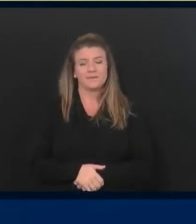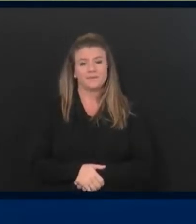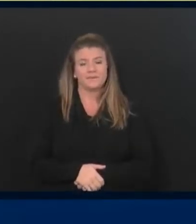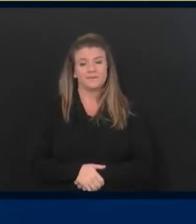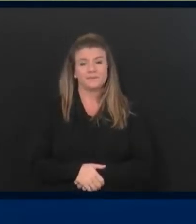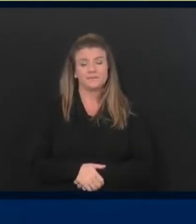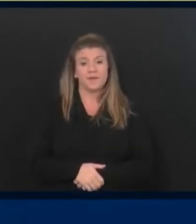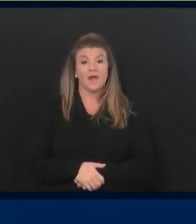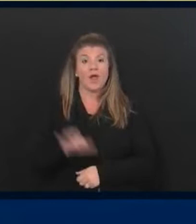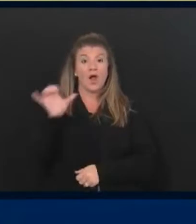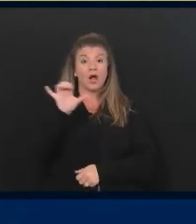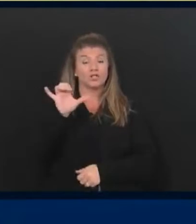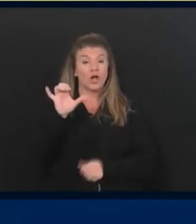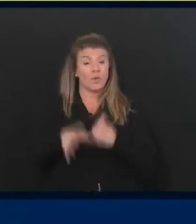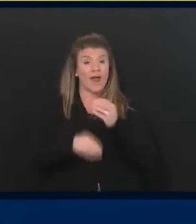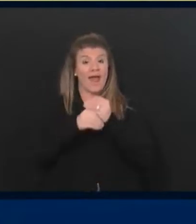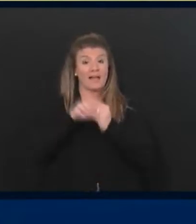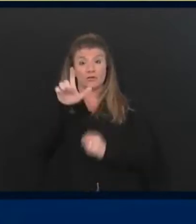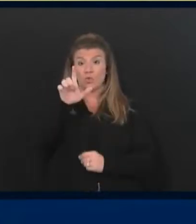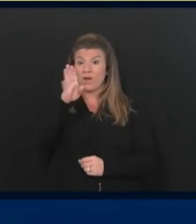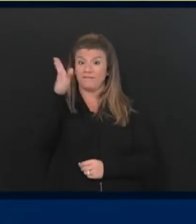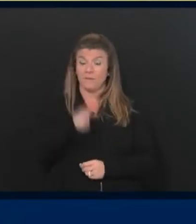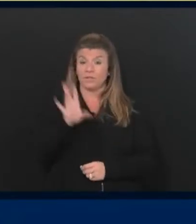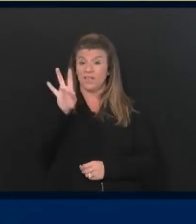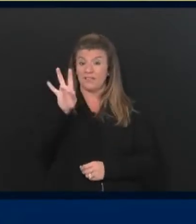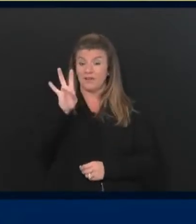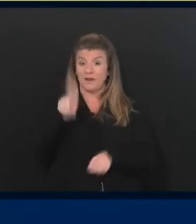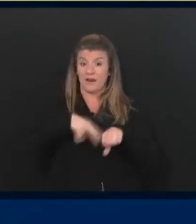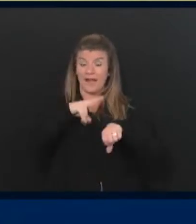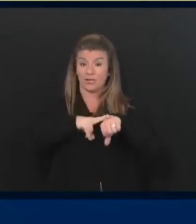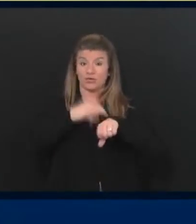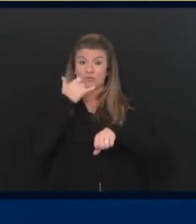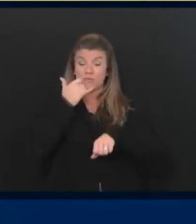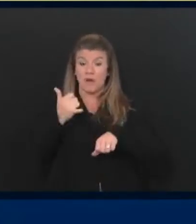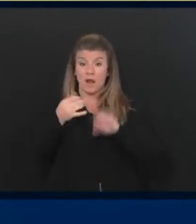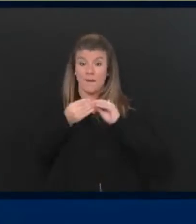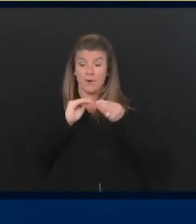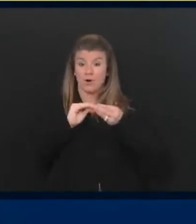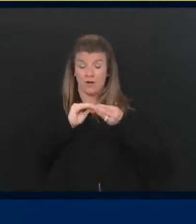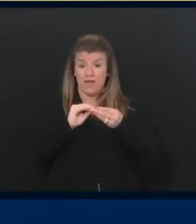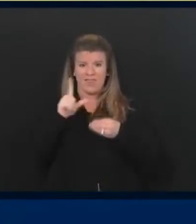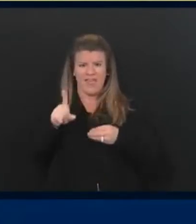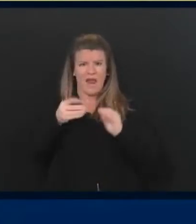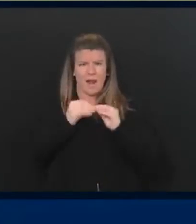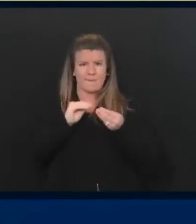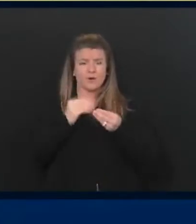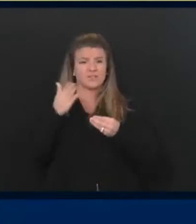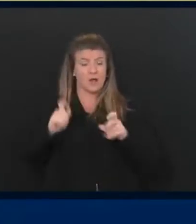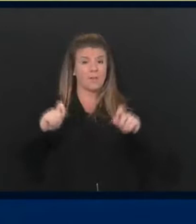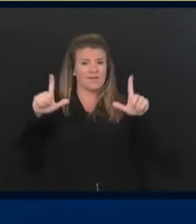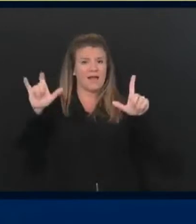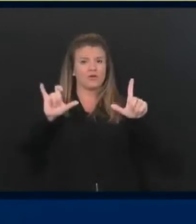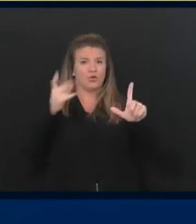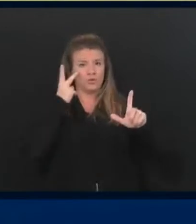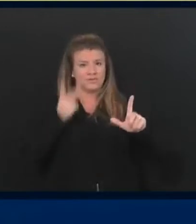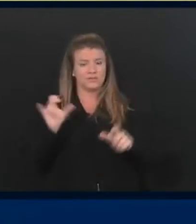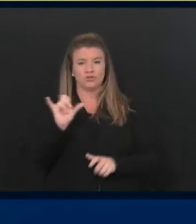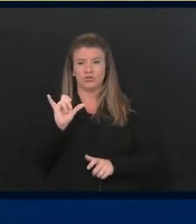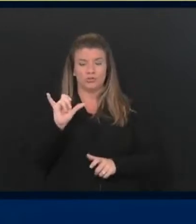SCREEN. ALSO WANT TO MENTION THE 24/7 NATIONAL HOTLINE IS AVAILABLE. THAT NUMBER I BELIEVE IS UP AS